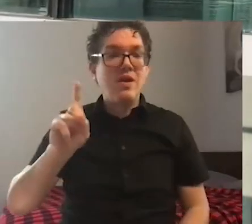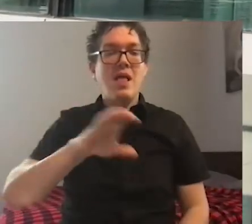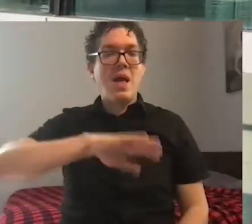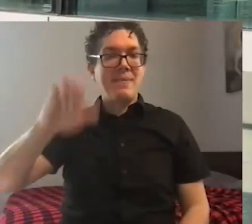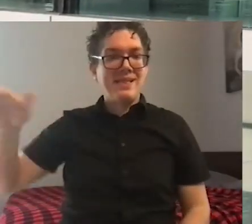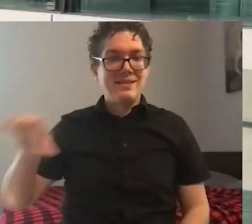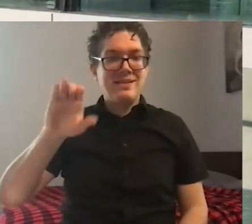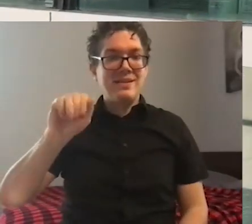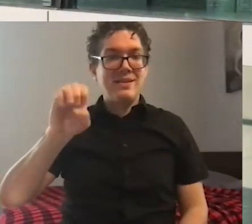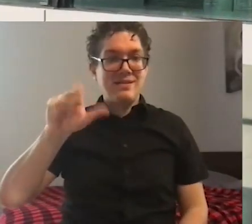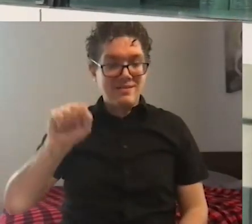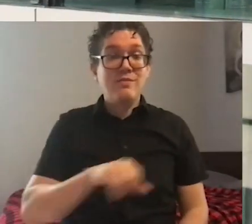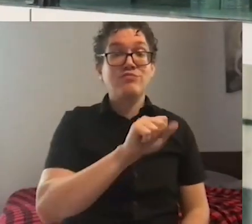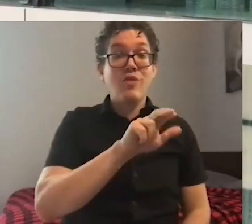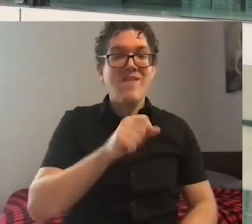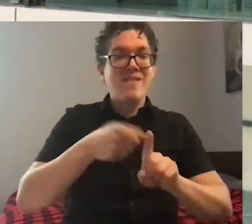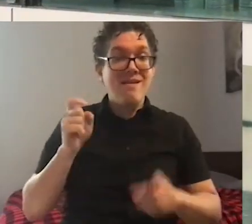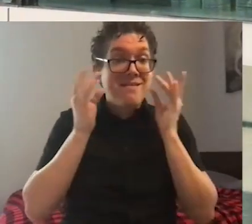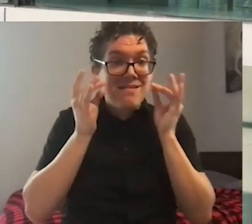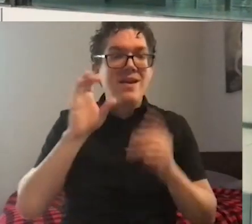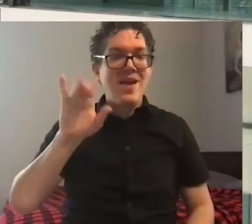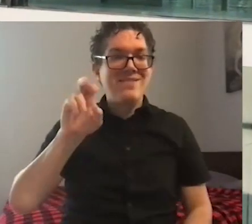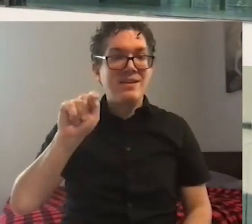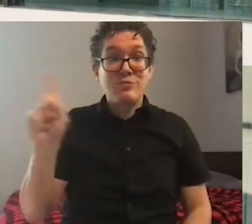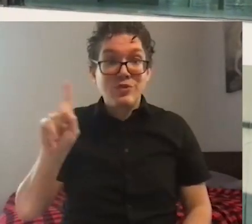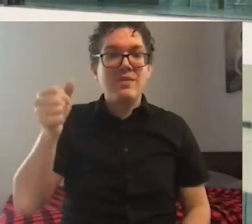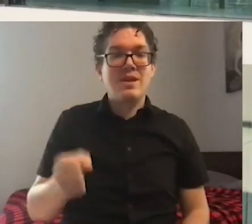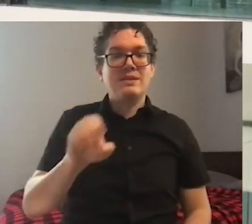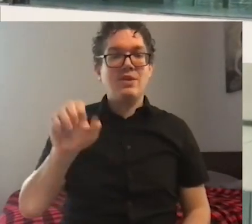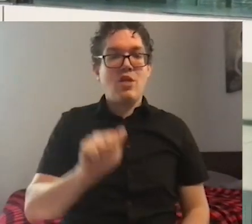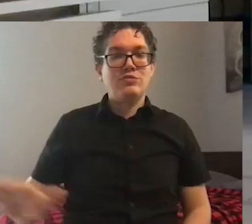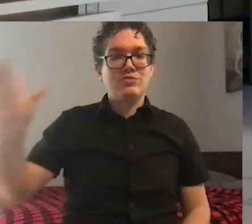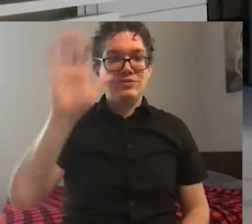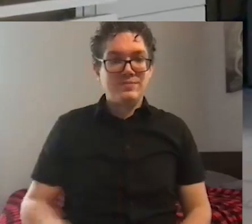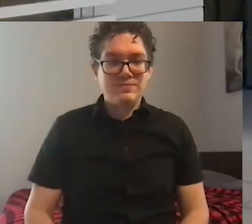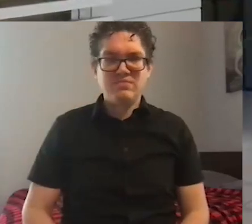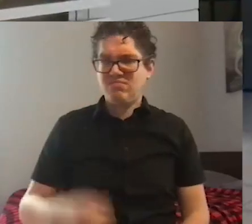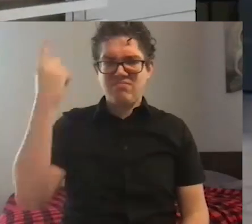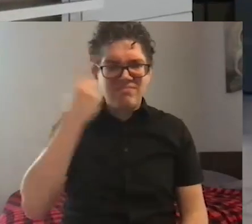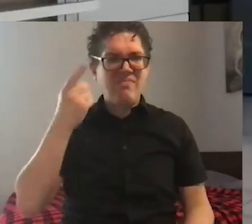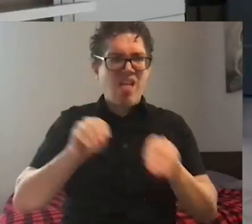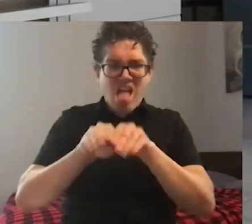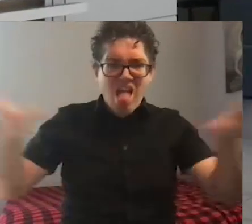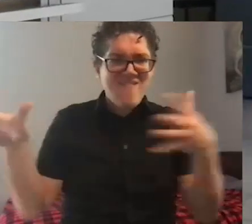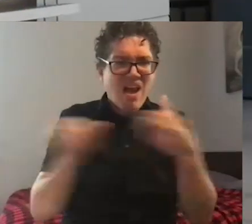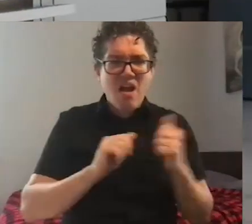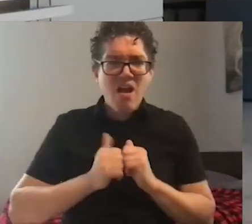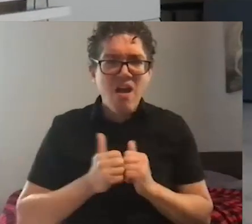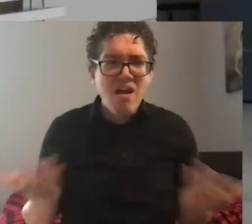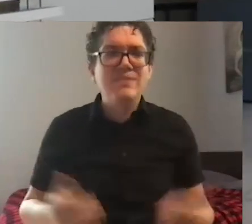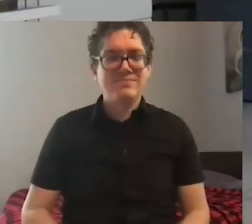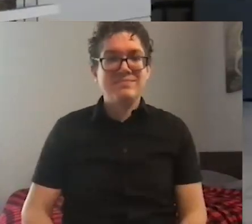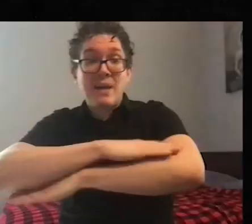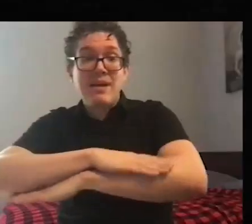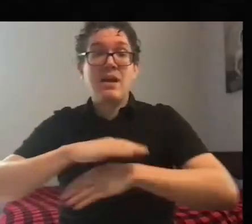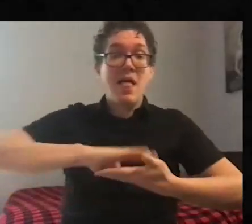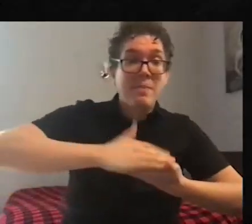For example, MERS came from Camels and SARS came from civet cats.So how do we prevent transmission of the virus?